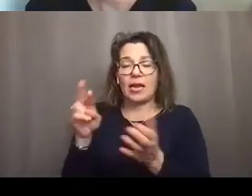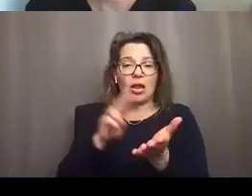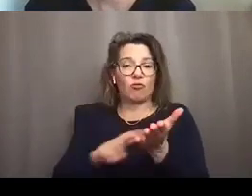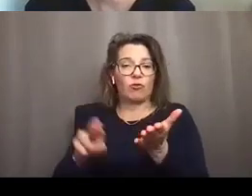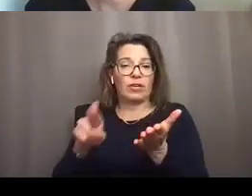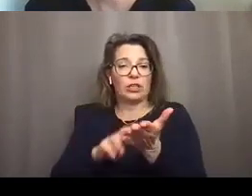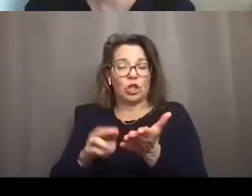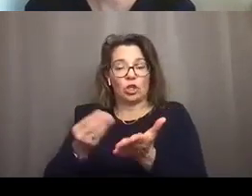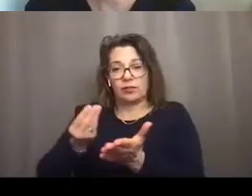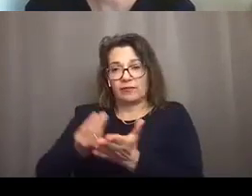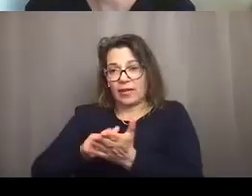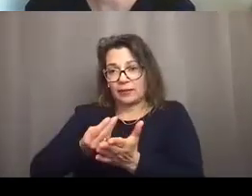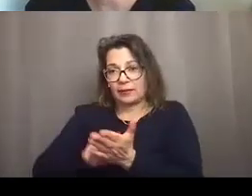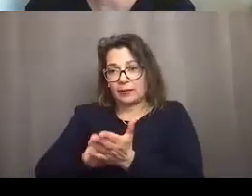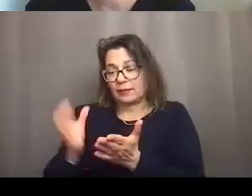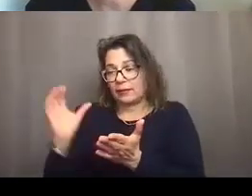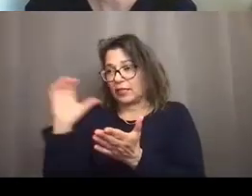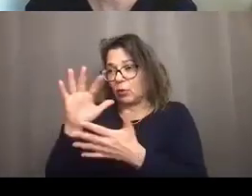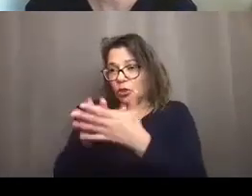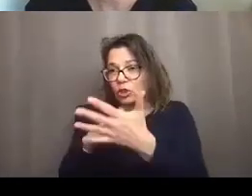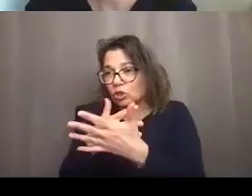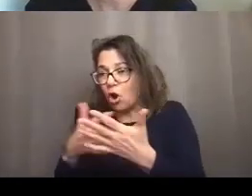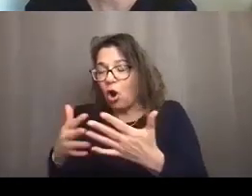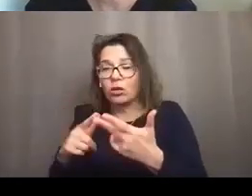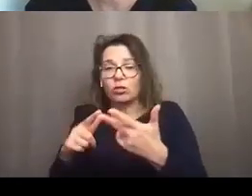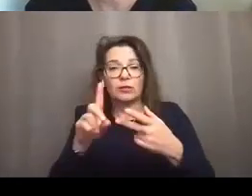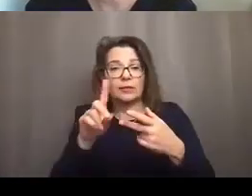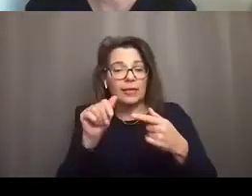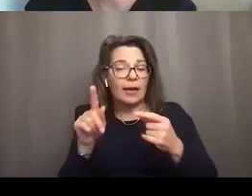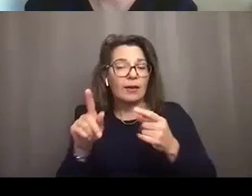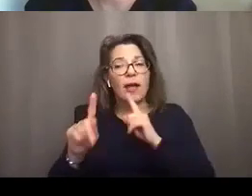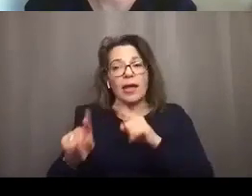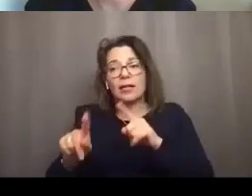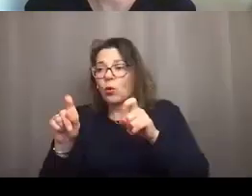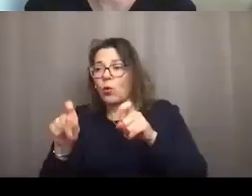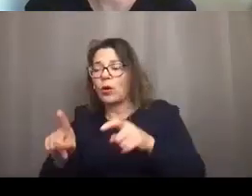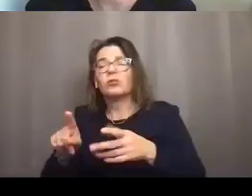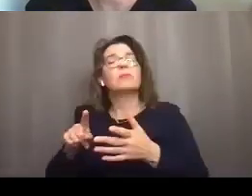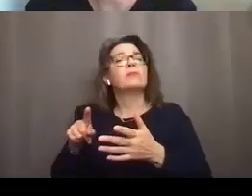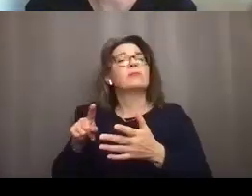You can explore the charts and data here to answer questions like what are my chances of getting funded